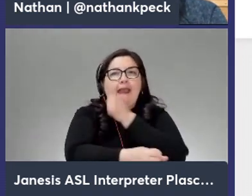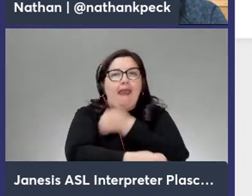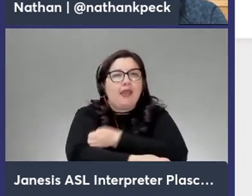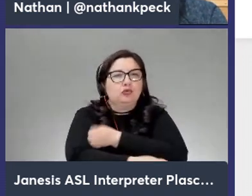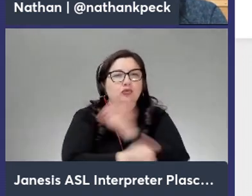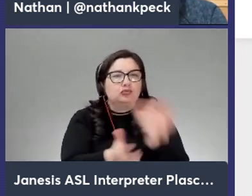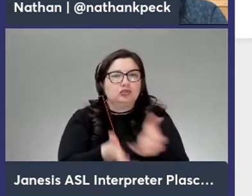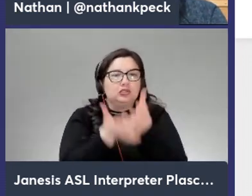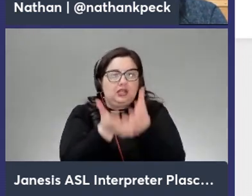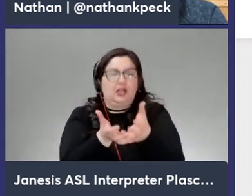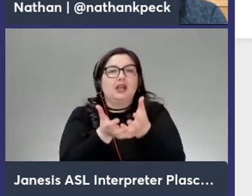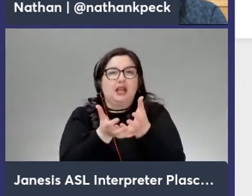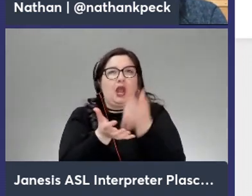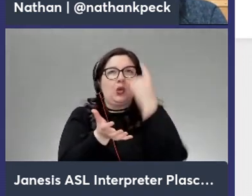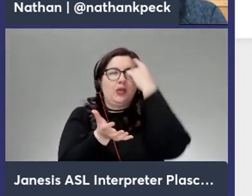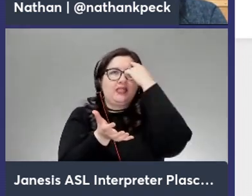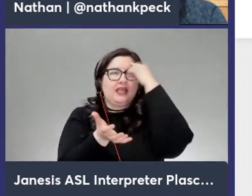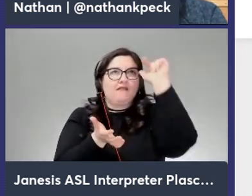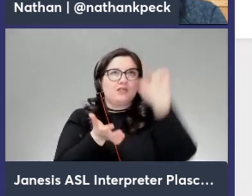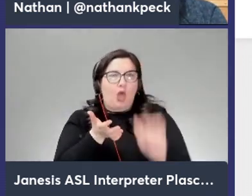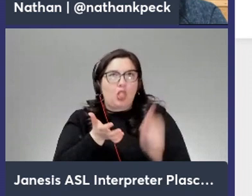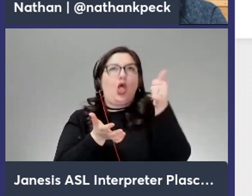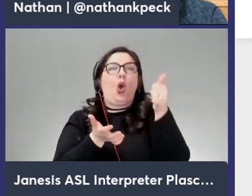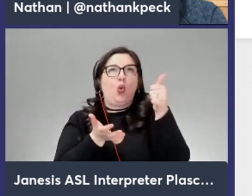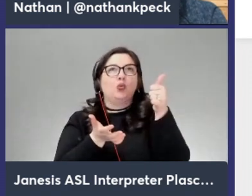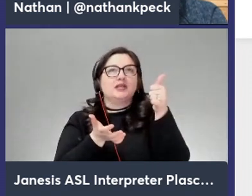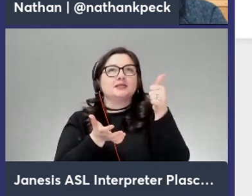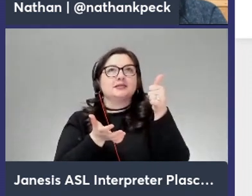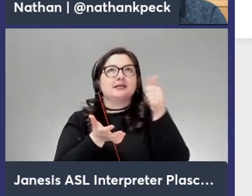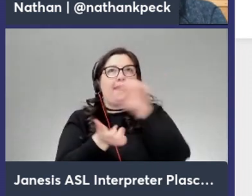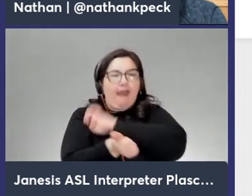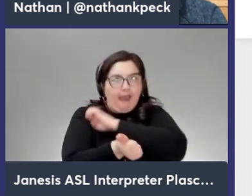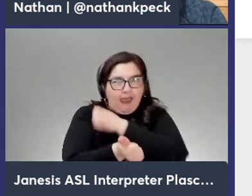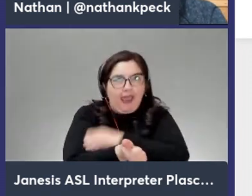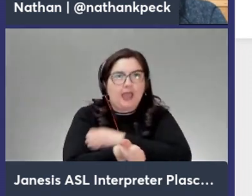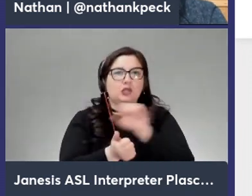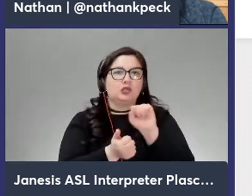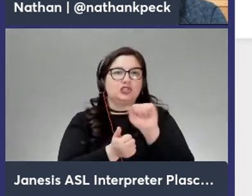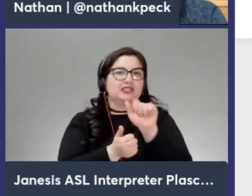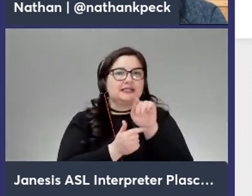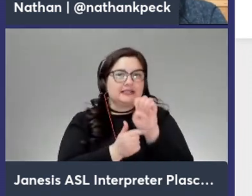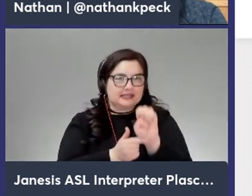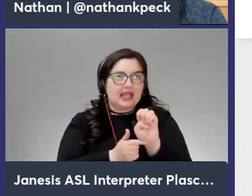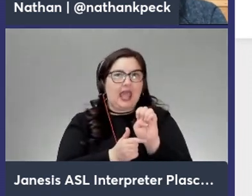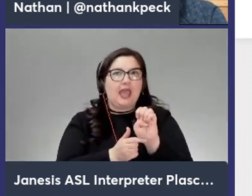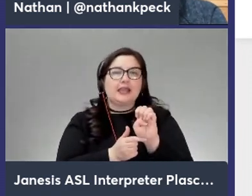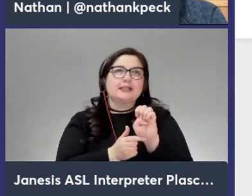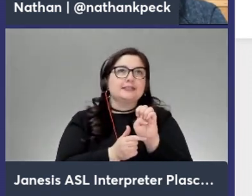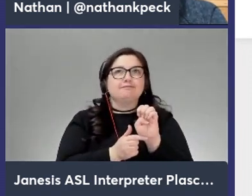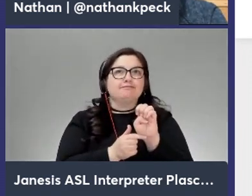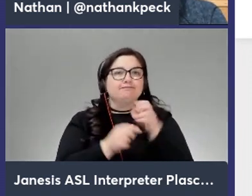the lowest energy state is our solution. So this is just like kind of classical machine learning,